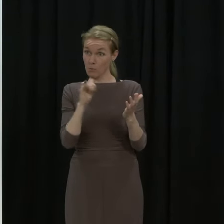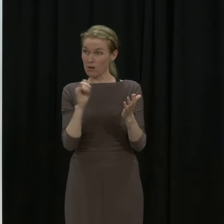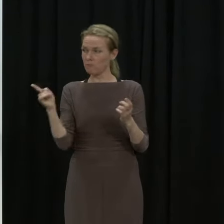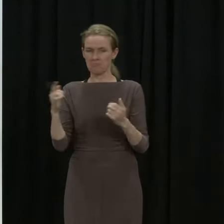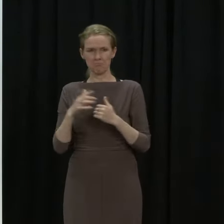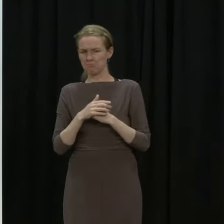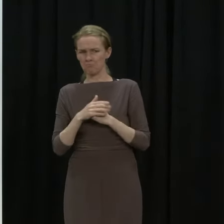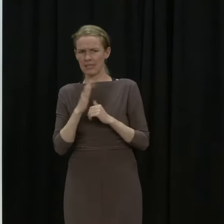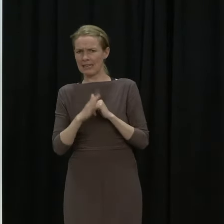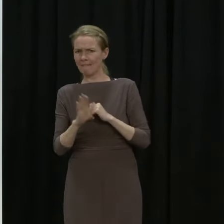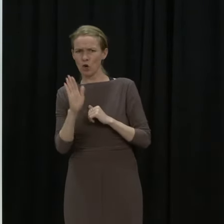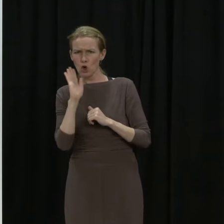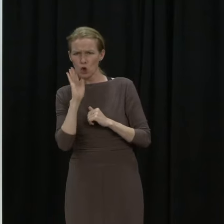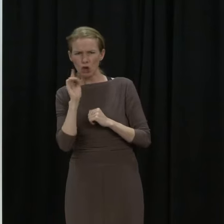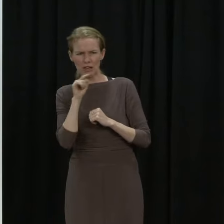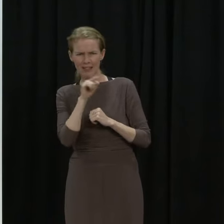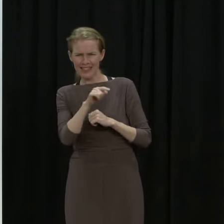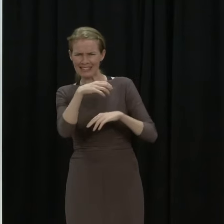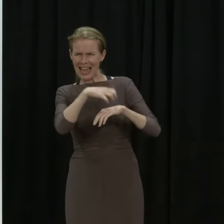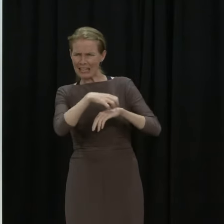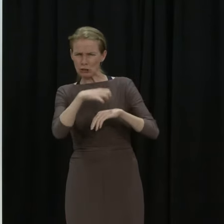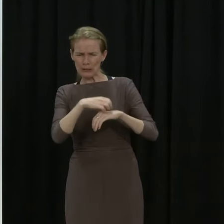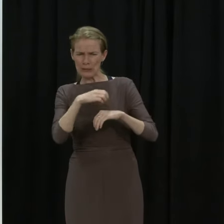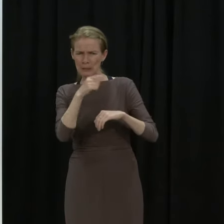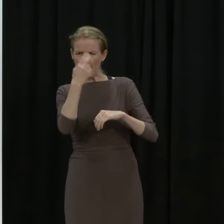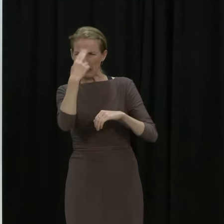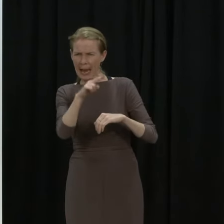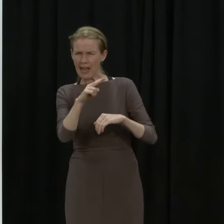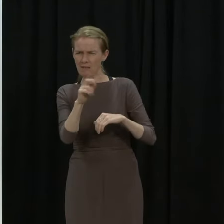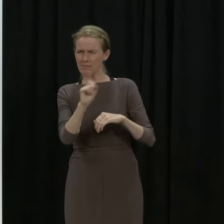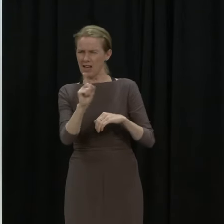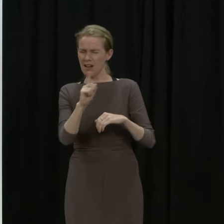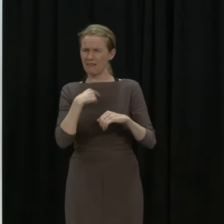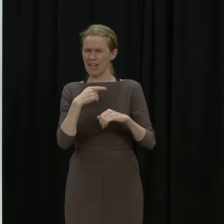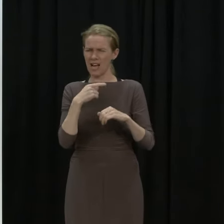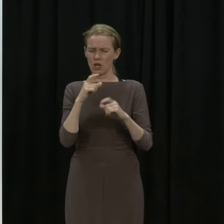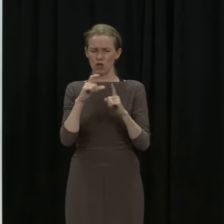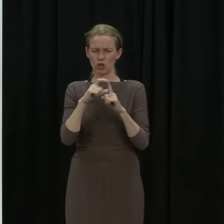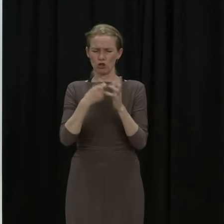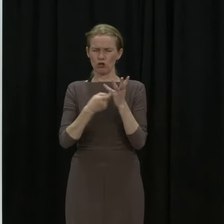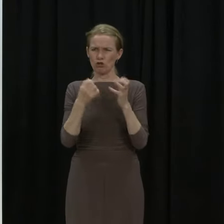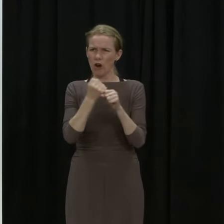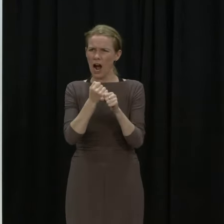detection agency has applied to import and use two types of rapid antigen tests, what the